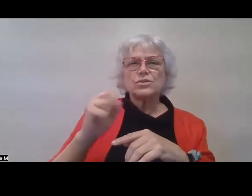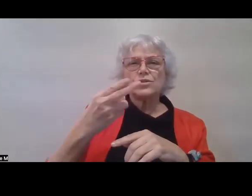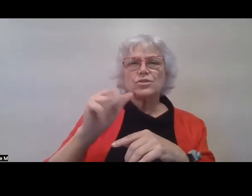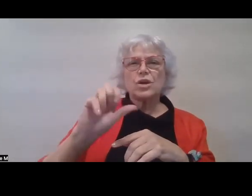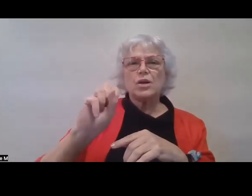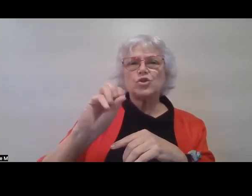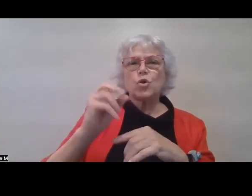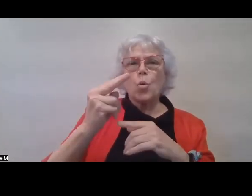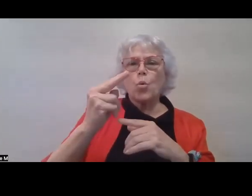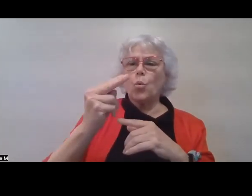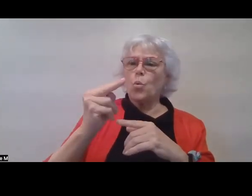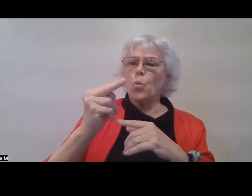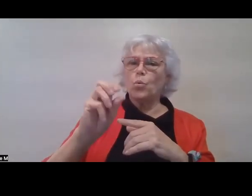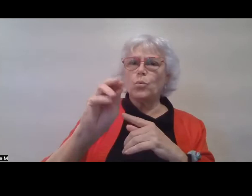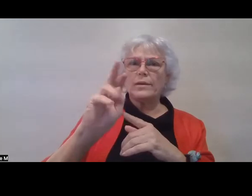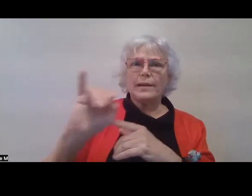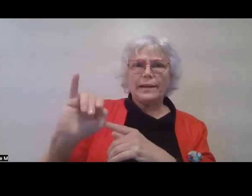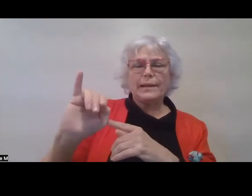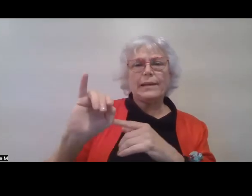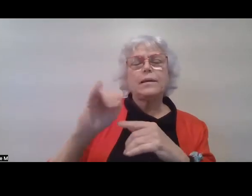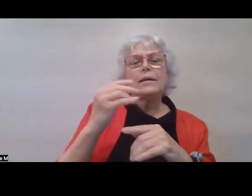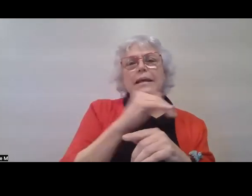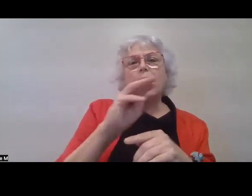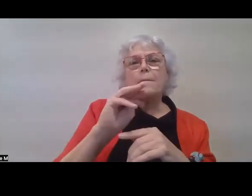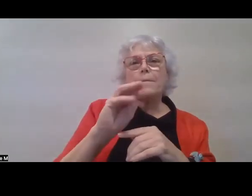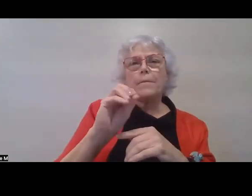the most bombed nation on earth.